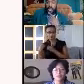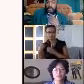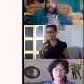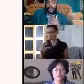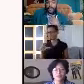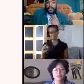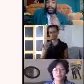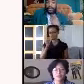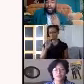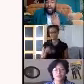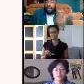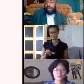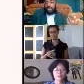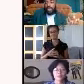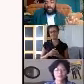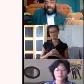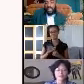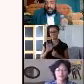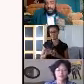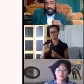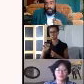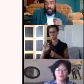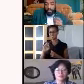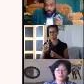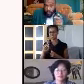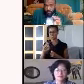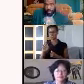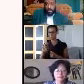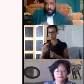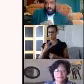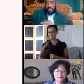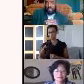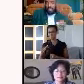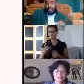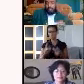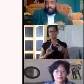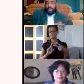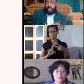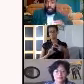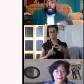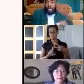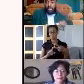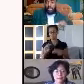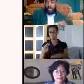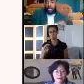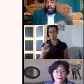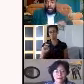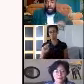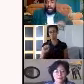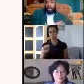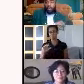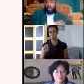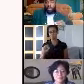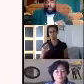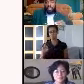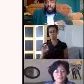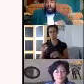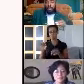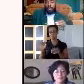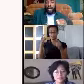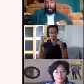And so, metrics of success. Metrics of success, really is looking at when we begin reevaluating